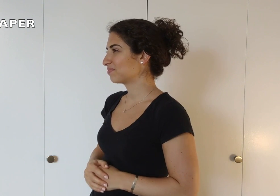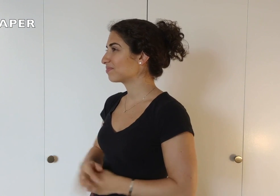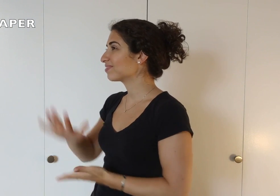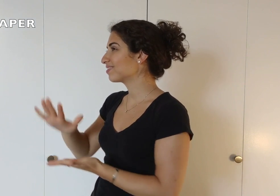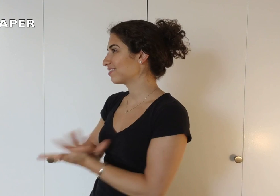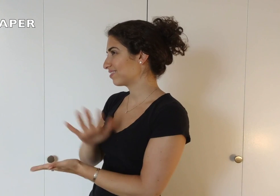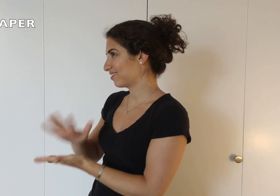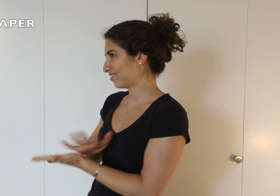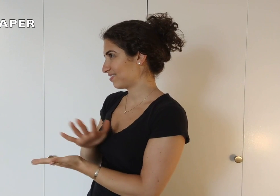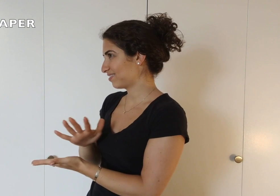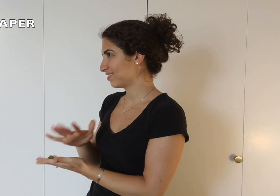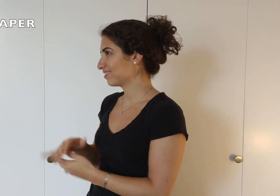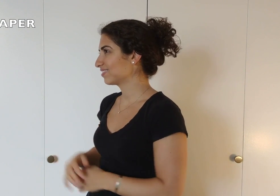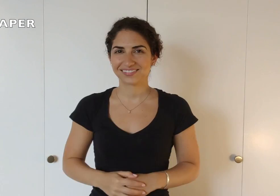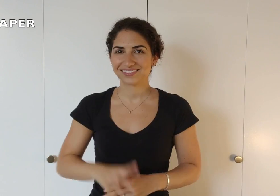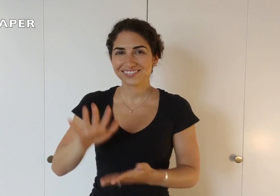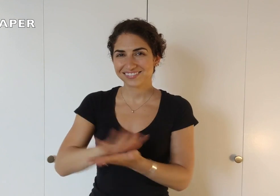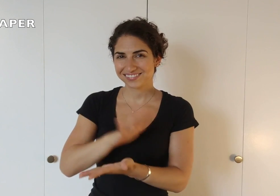PAPER